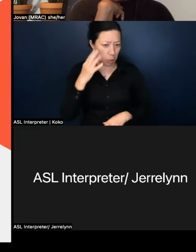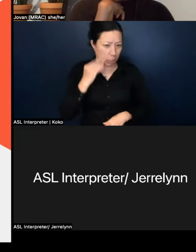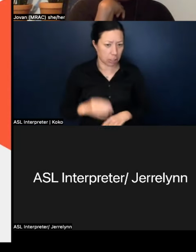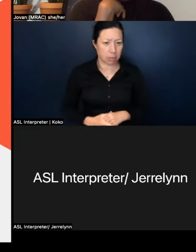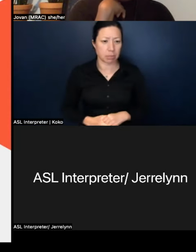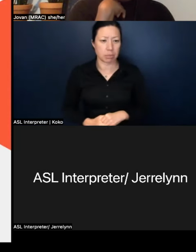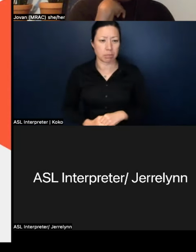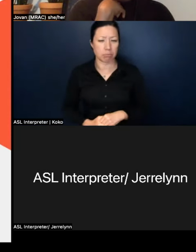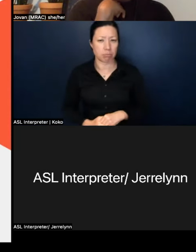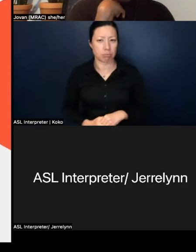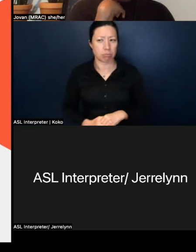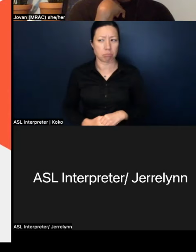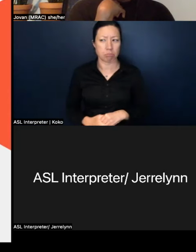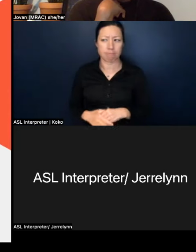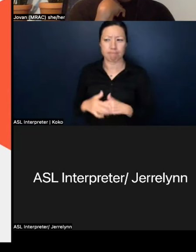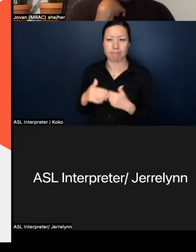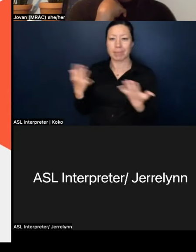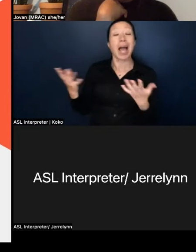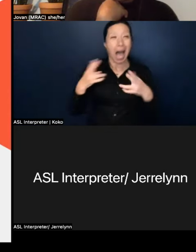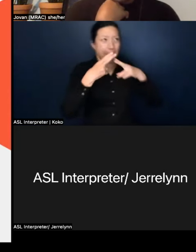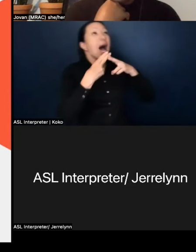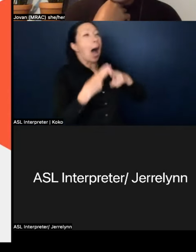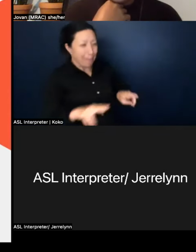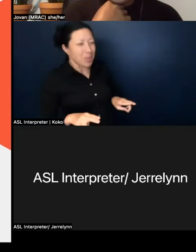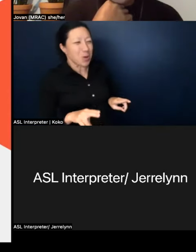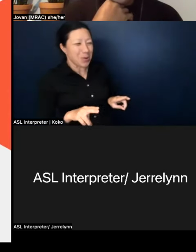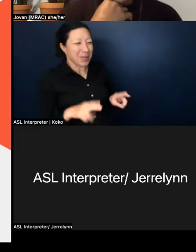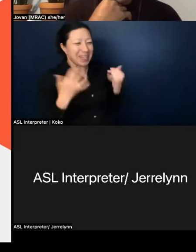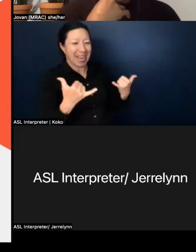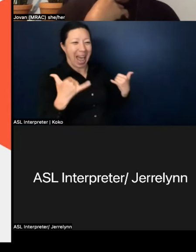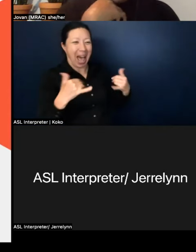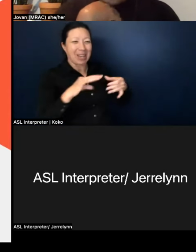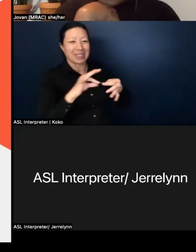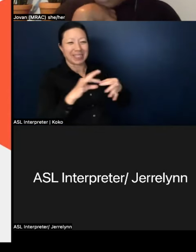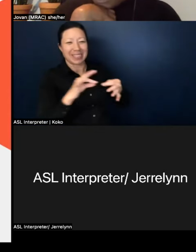If you want to... - [Donna] Okay, I'm unmuting. What it is is that I am interested